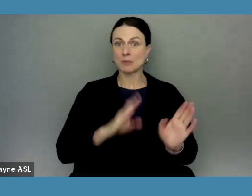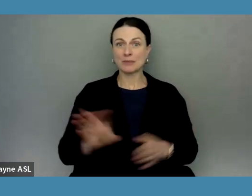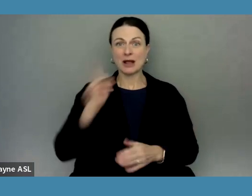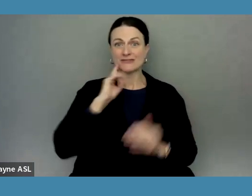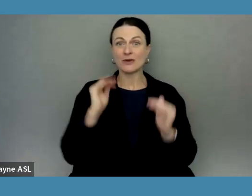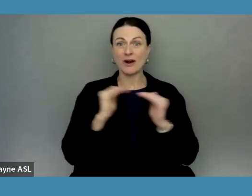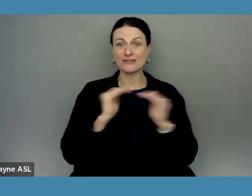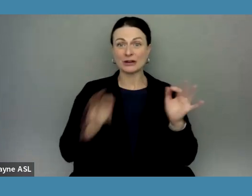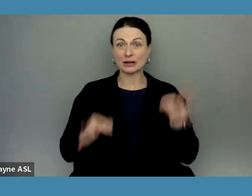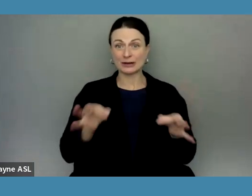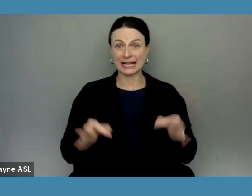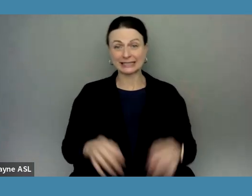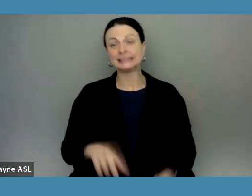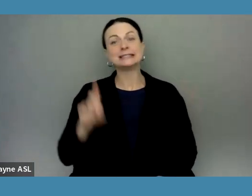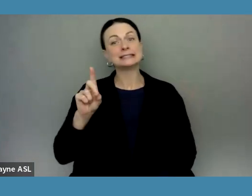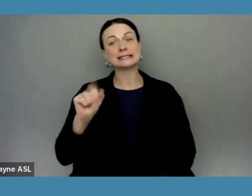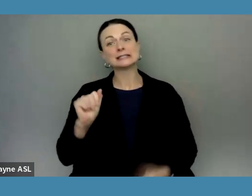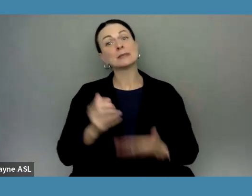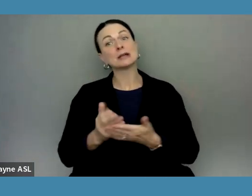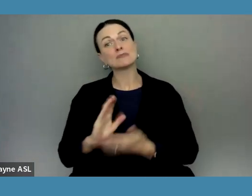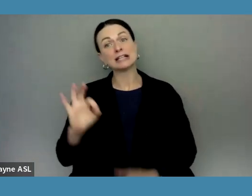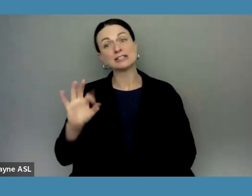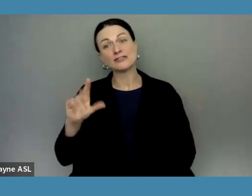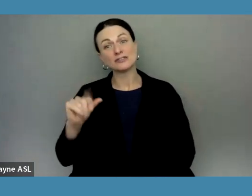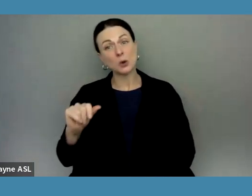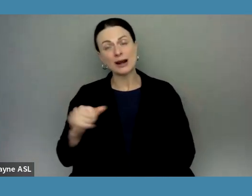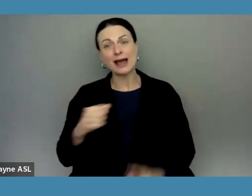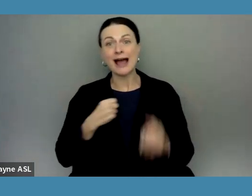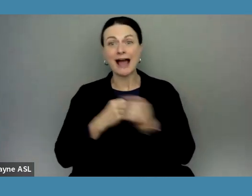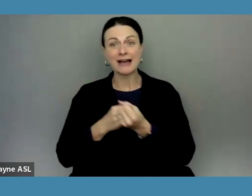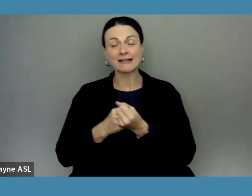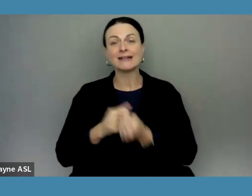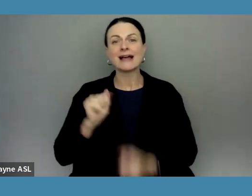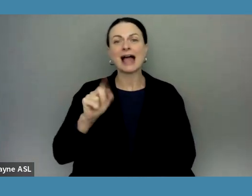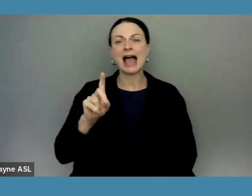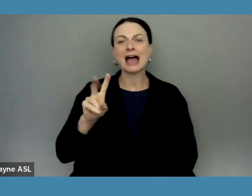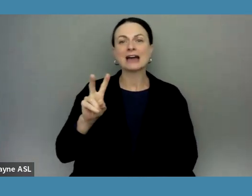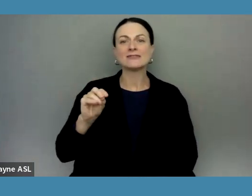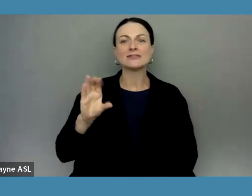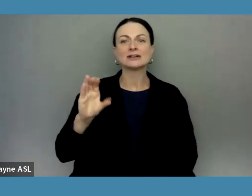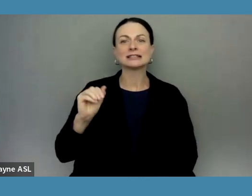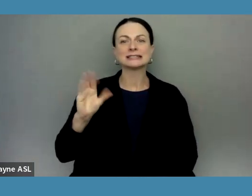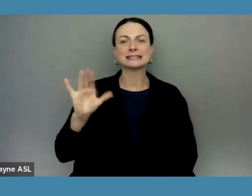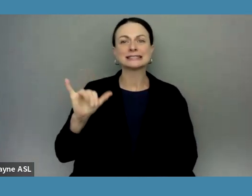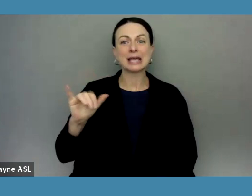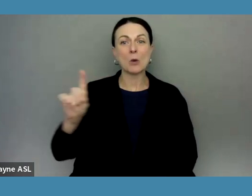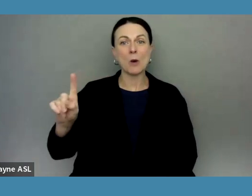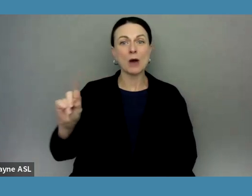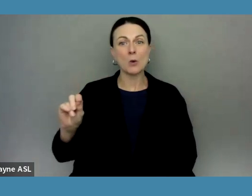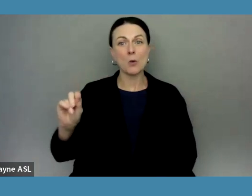Disability Rights Florida's Advocacy 101 is a manual designed to assist individuals in preparing